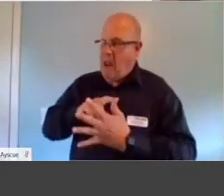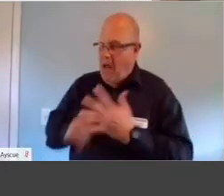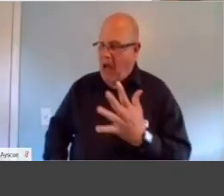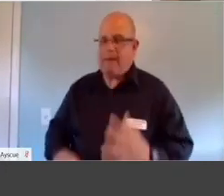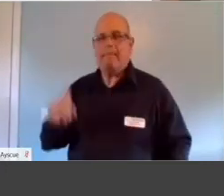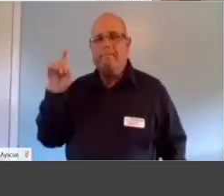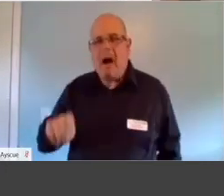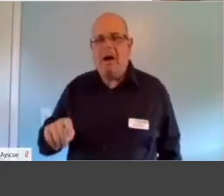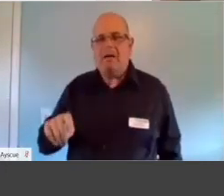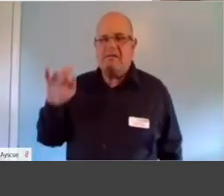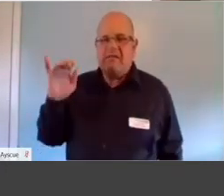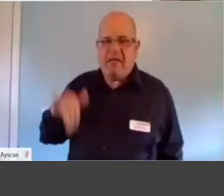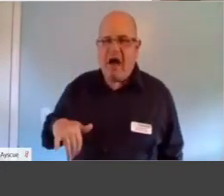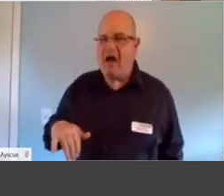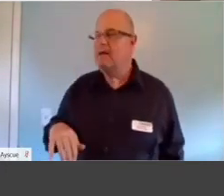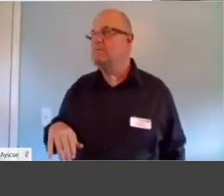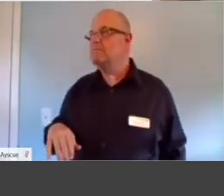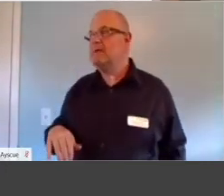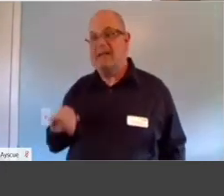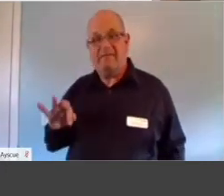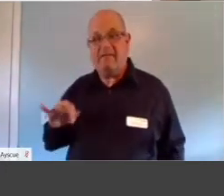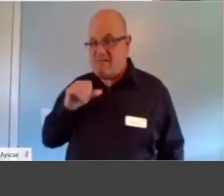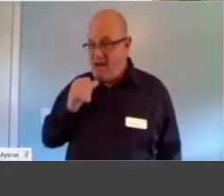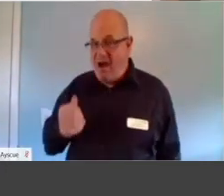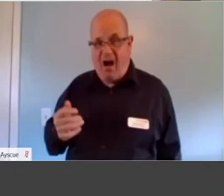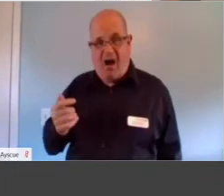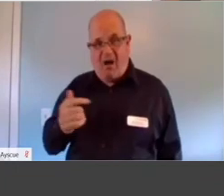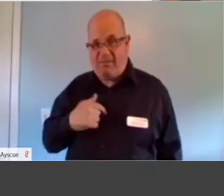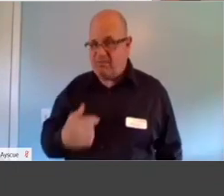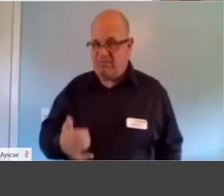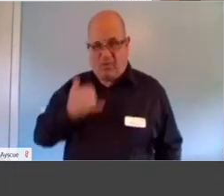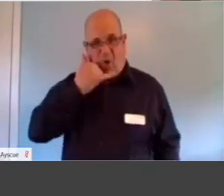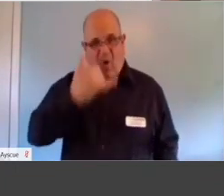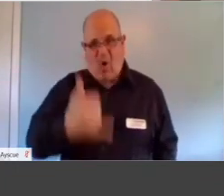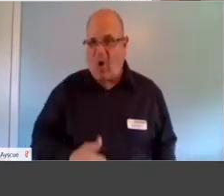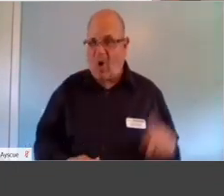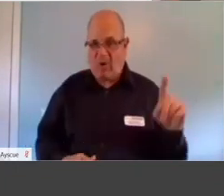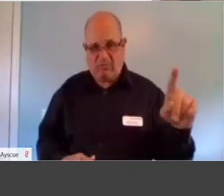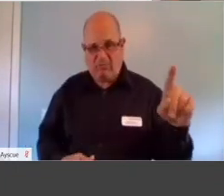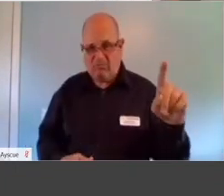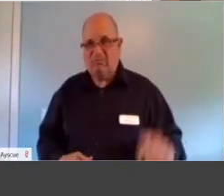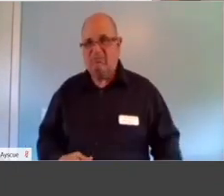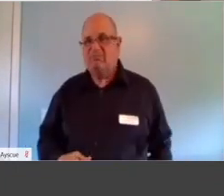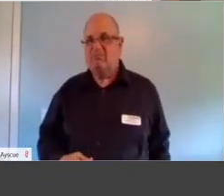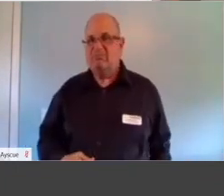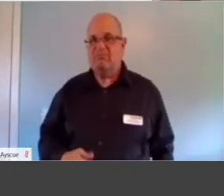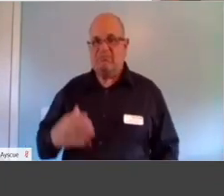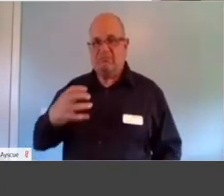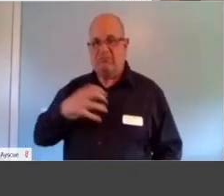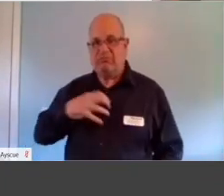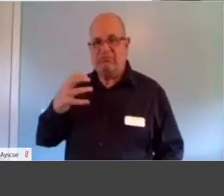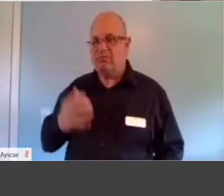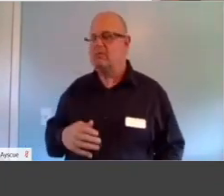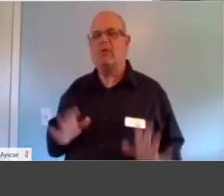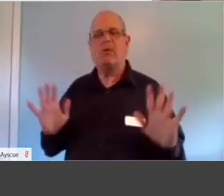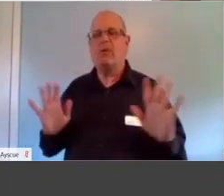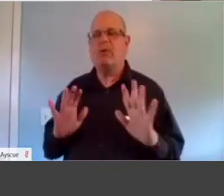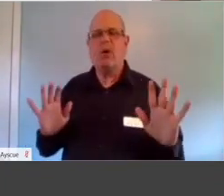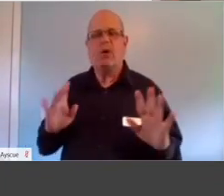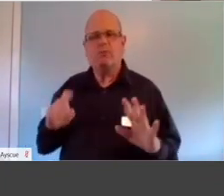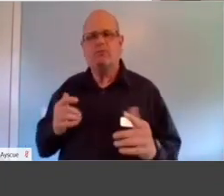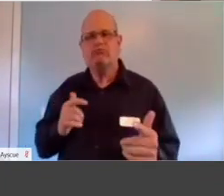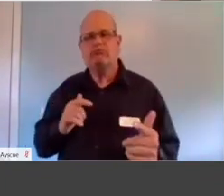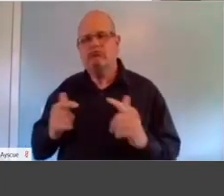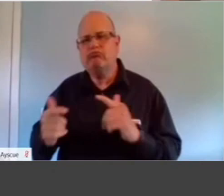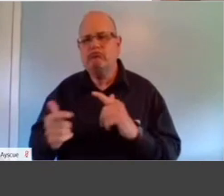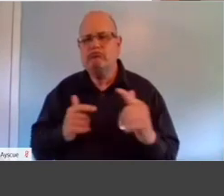to do this and this is what you have to do and if not I'm calling the EEOC or whatever,